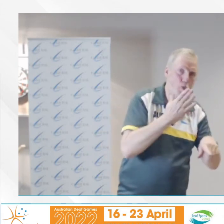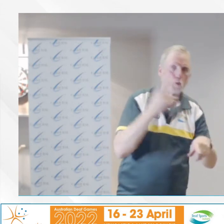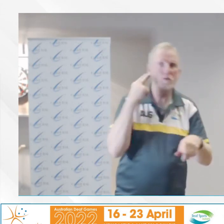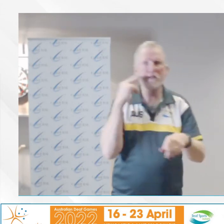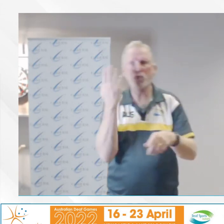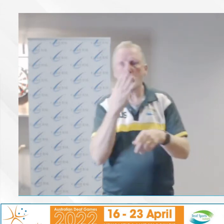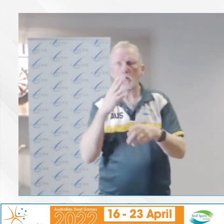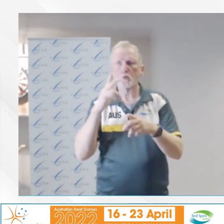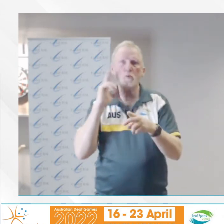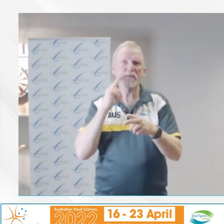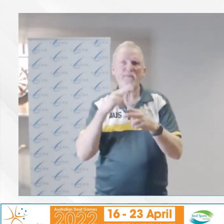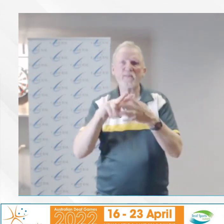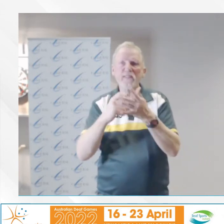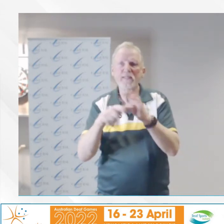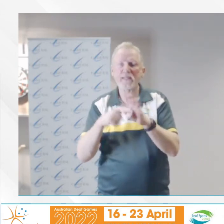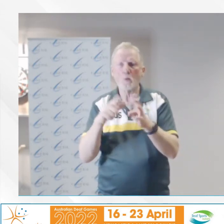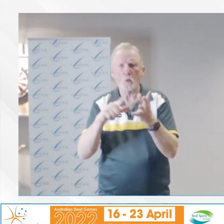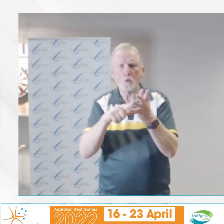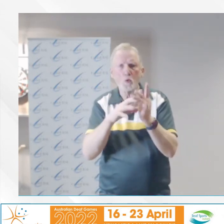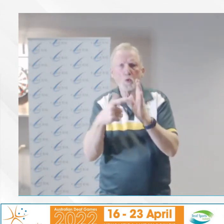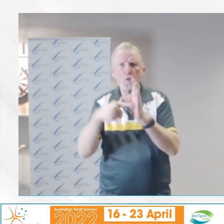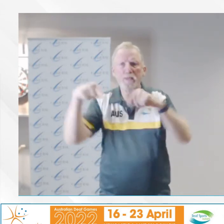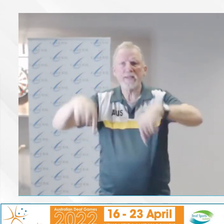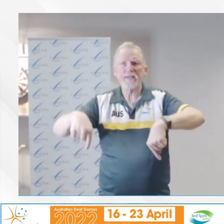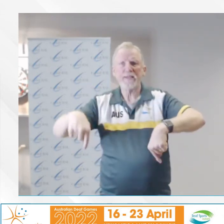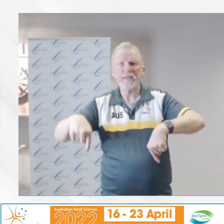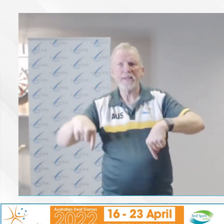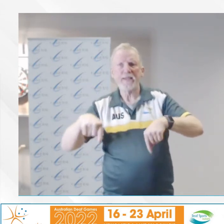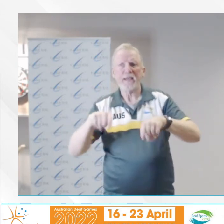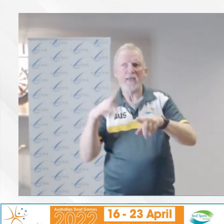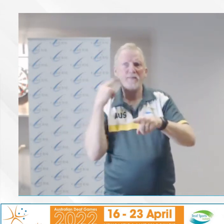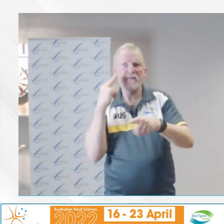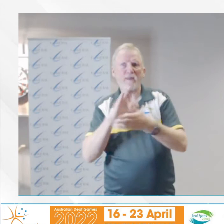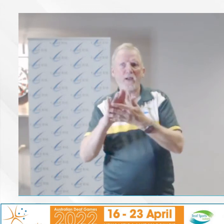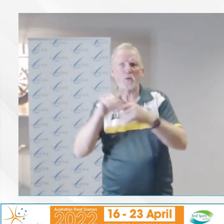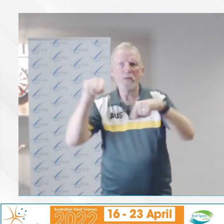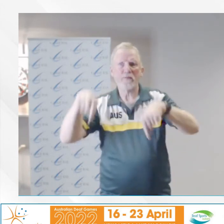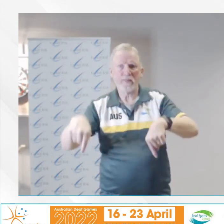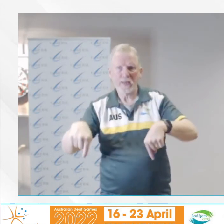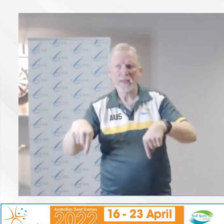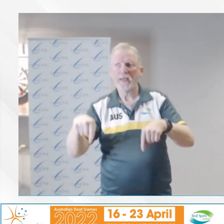issue that you bring out that we get involved with mainstream schools here in newcastle um and the